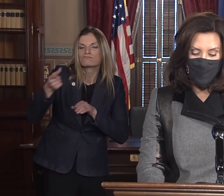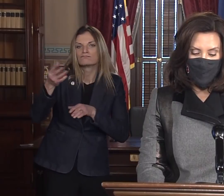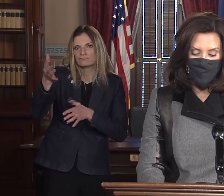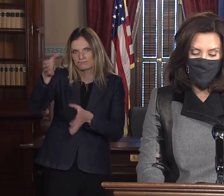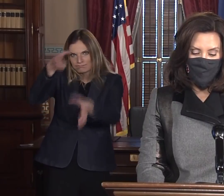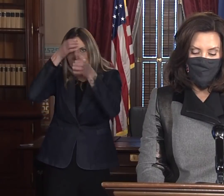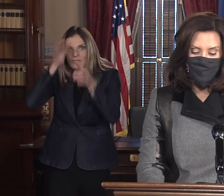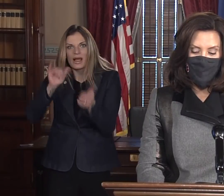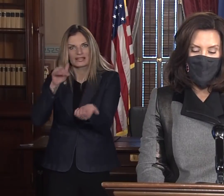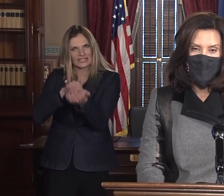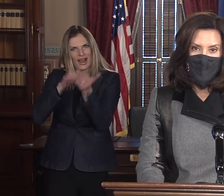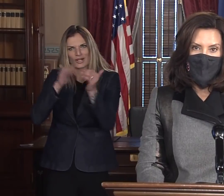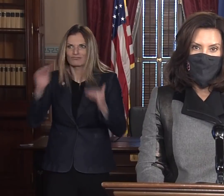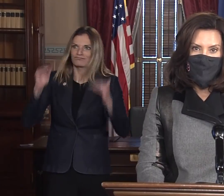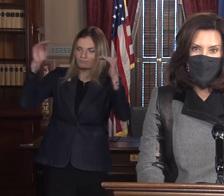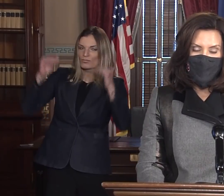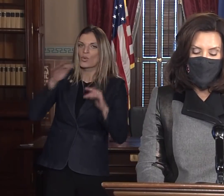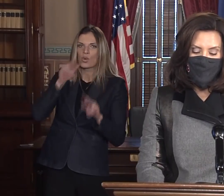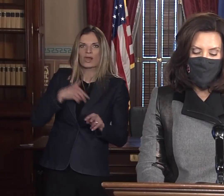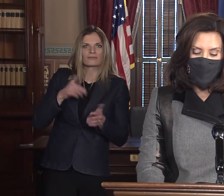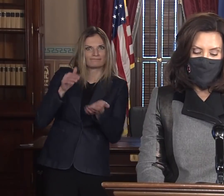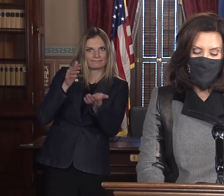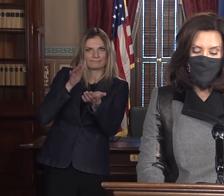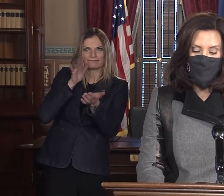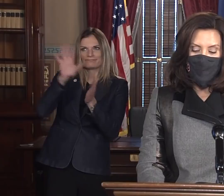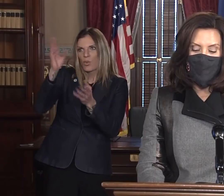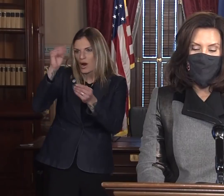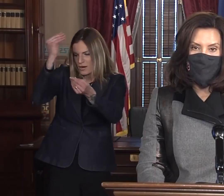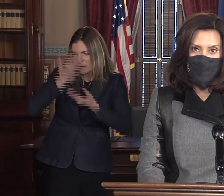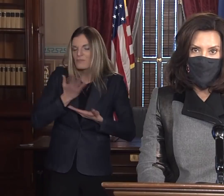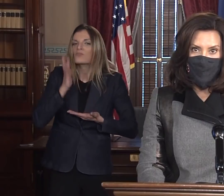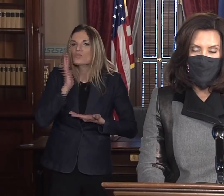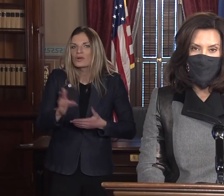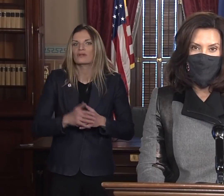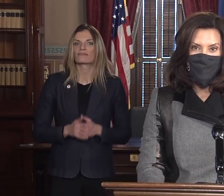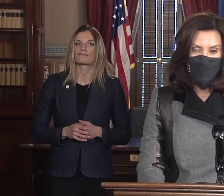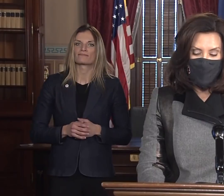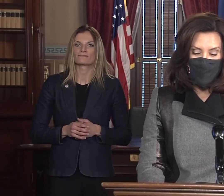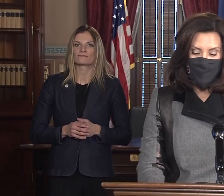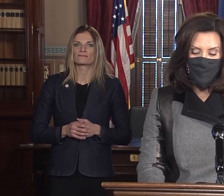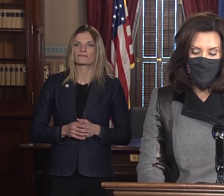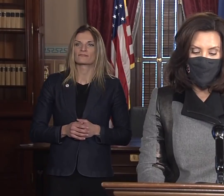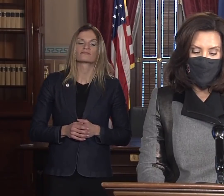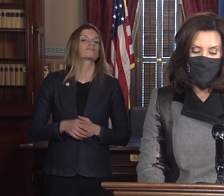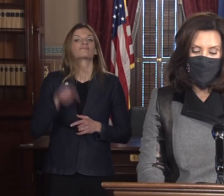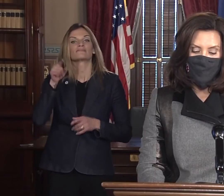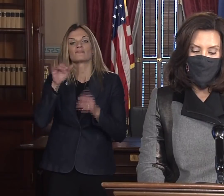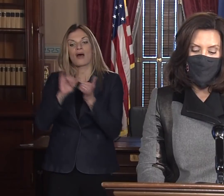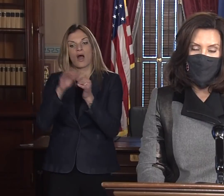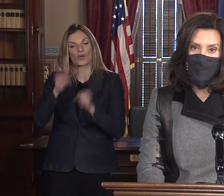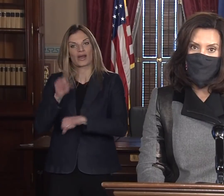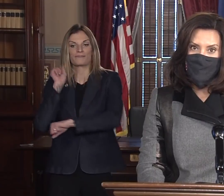FACTS, BASED ON EVIDENCE, AND THE RECOMMENDATIONS OF HEALTH